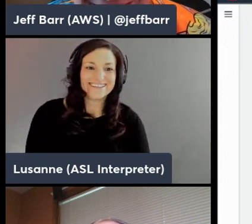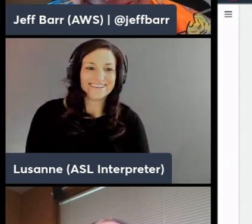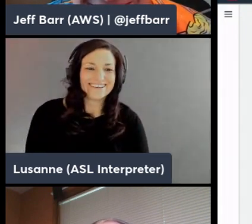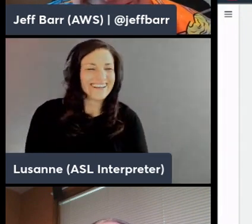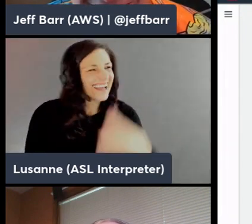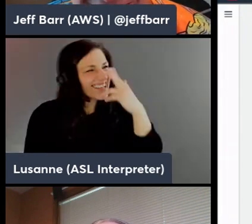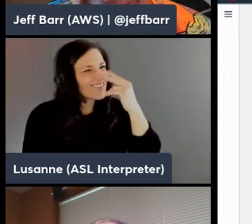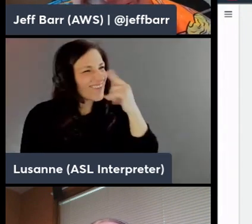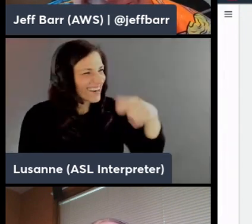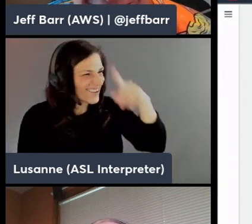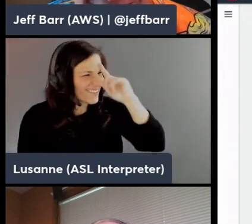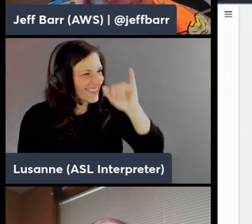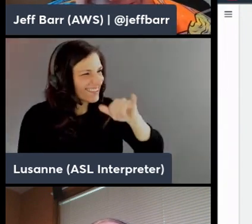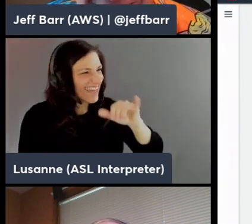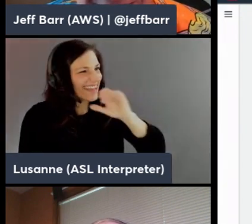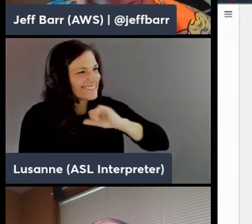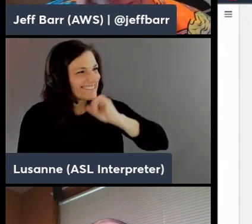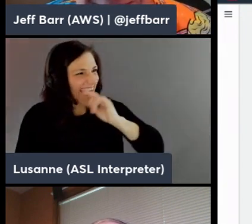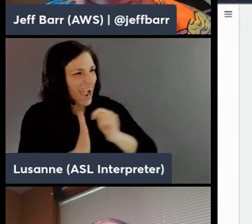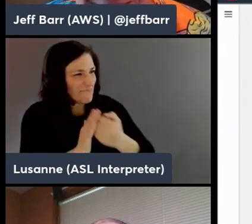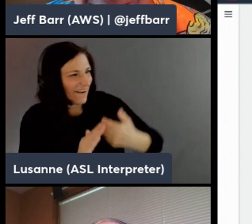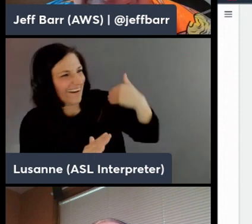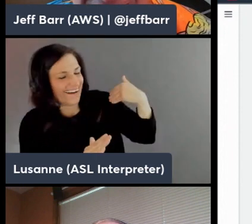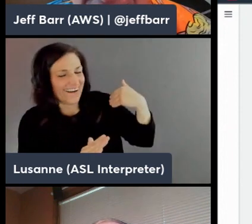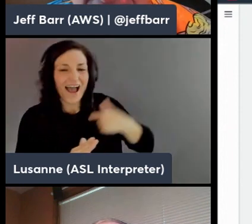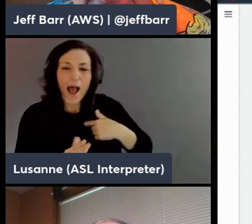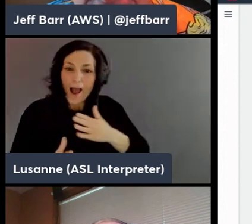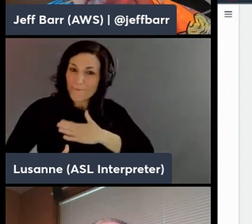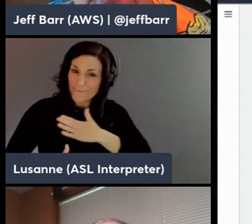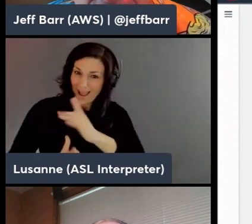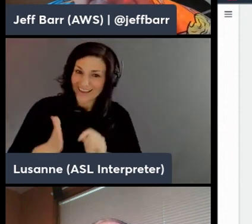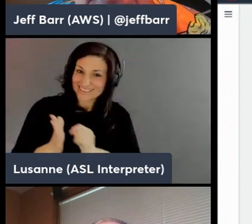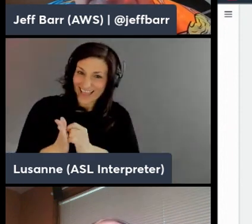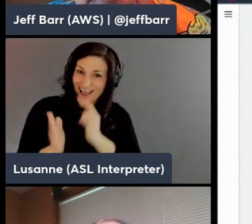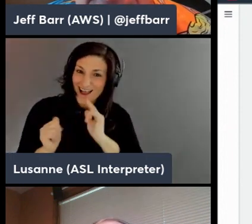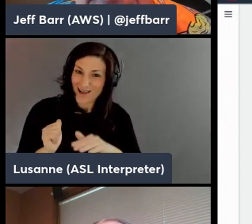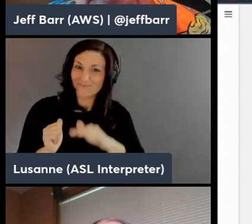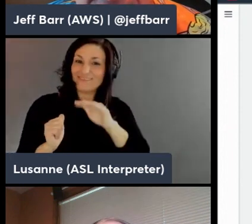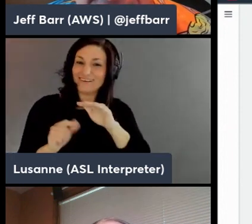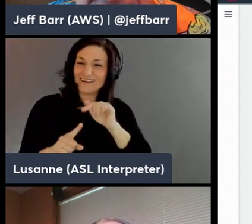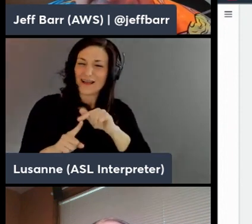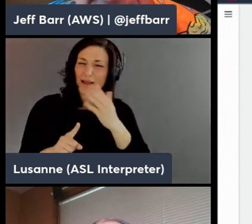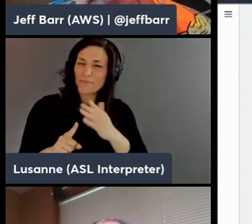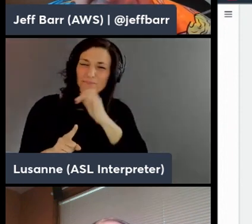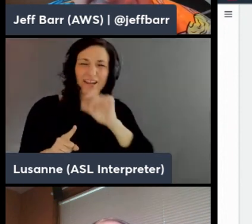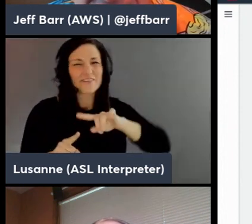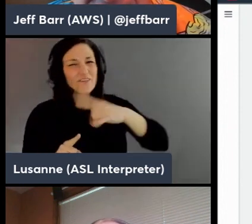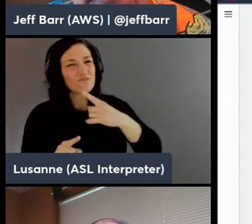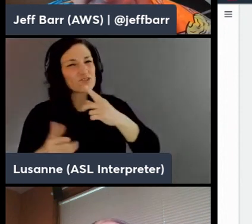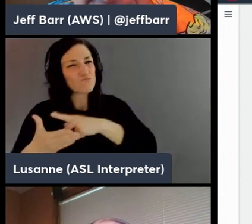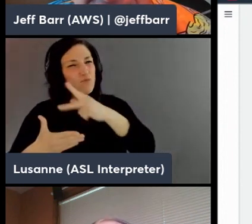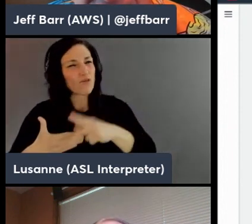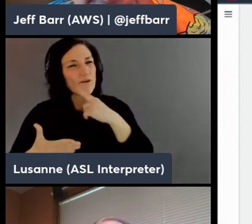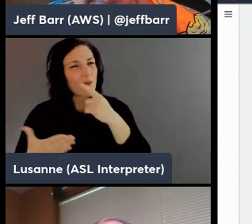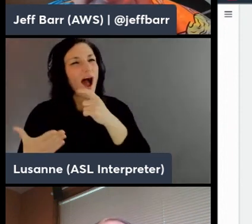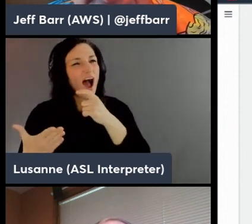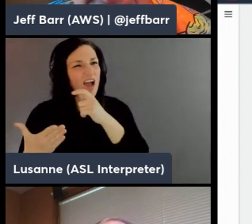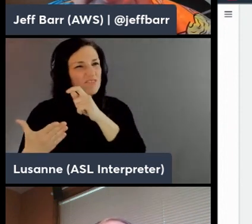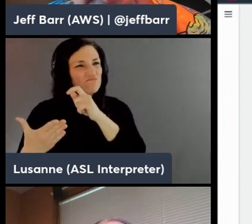I think I hit the time when maybe not the first program that I wrote, but the second program that I wrote